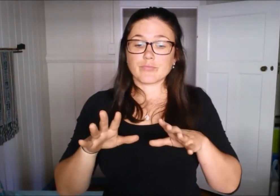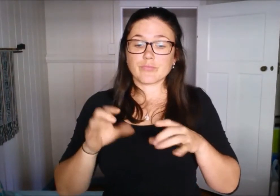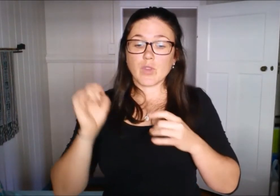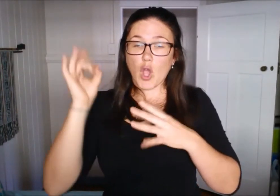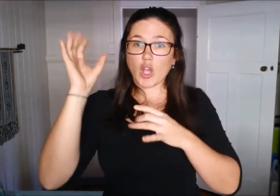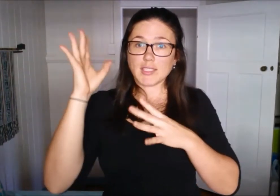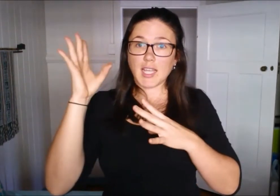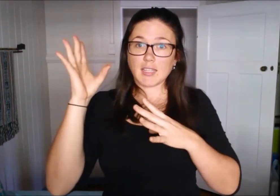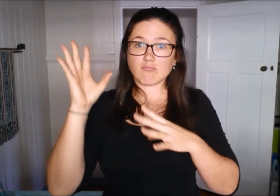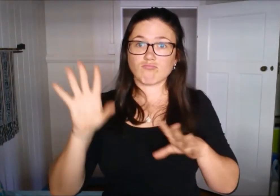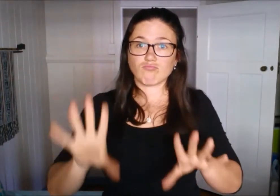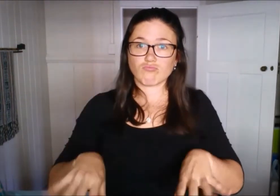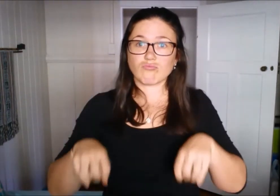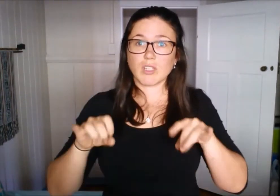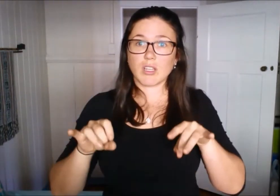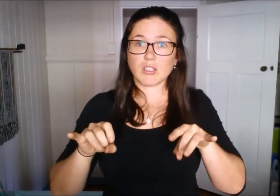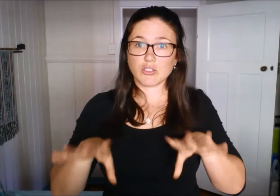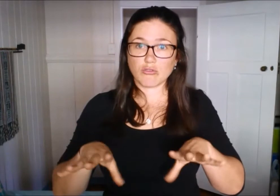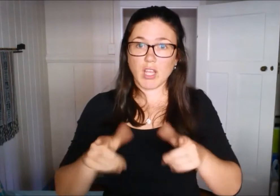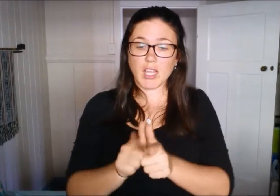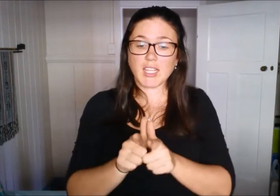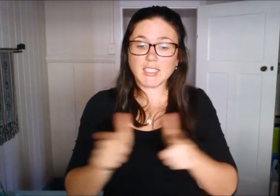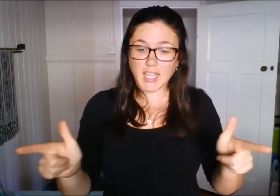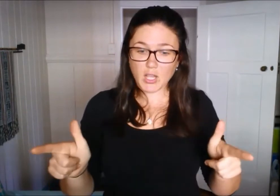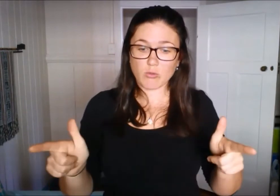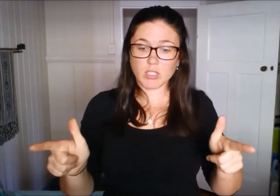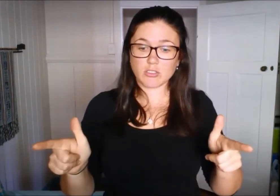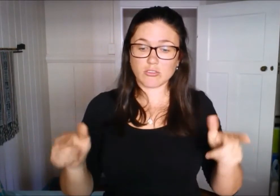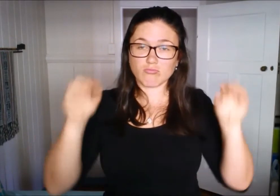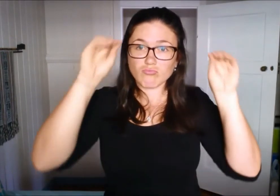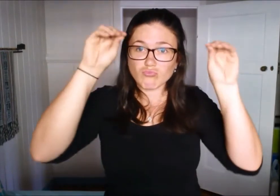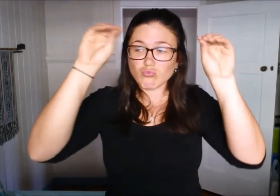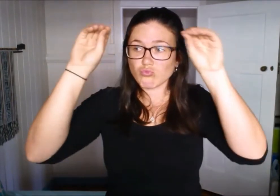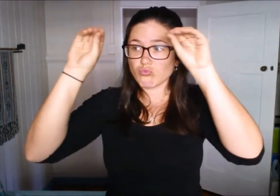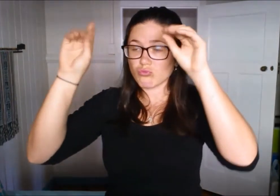Auslan, as an Australian community language,